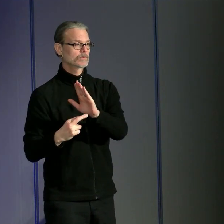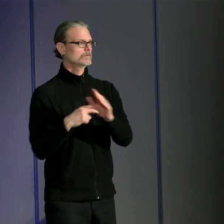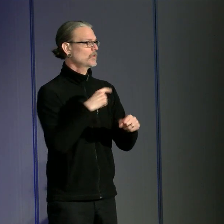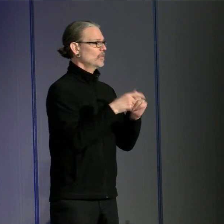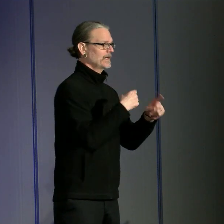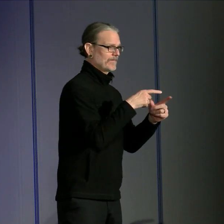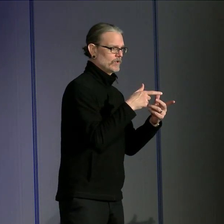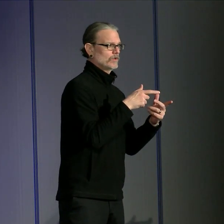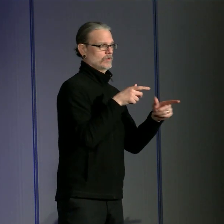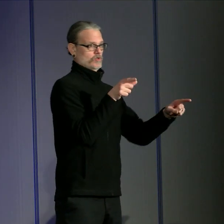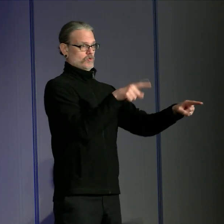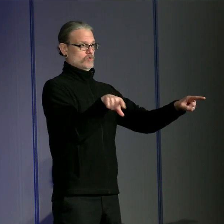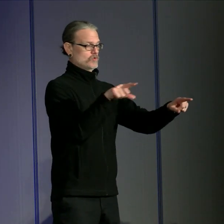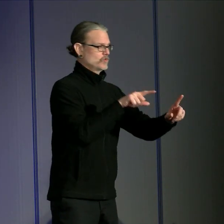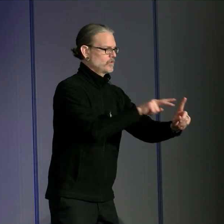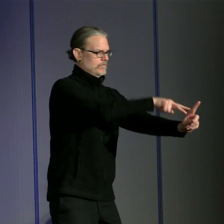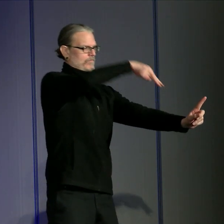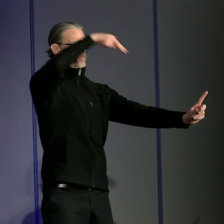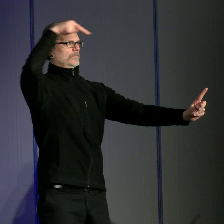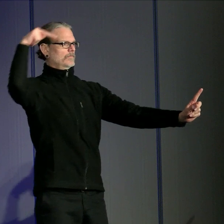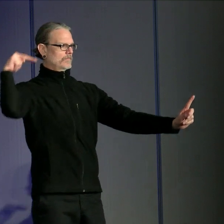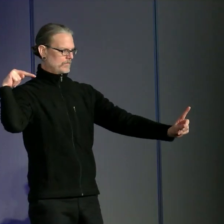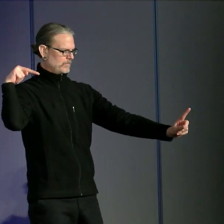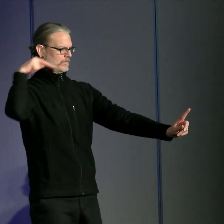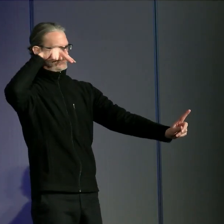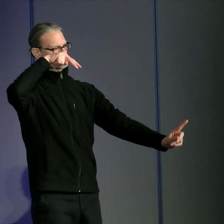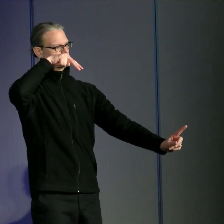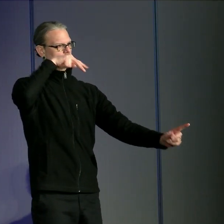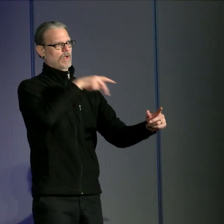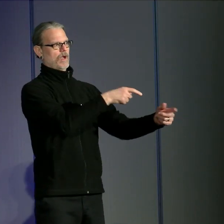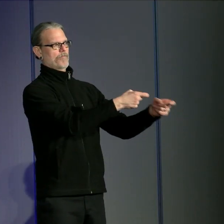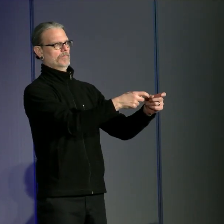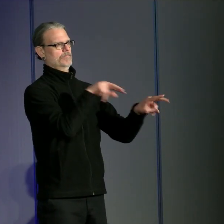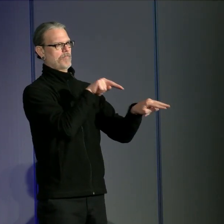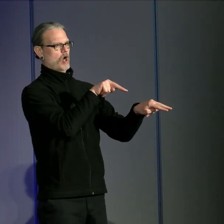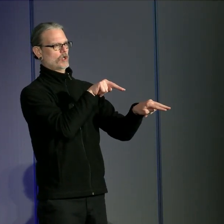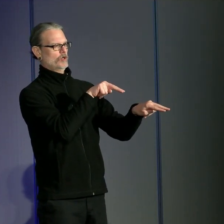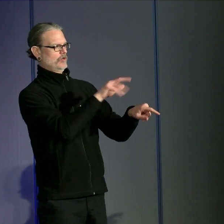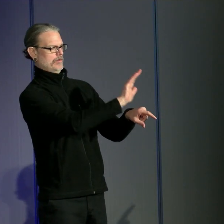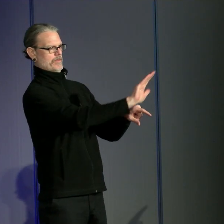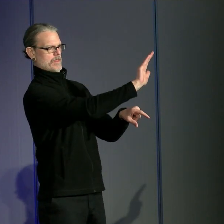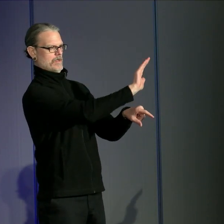in a broad level, and you might be, you know, monitoring lots of different sites at any